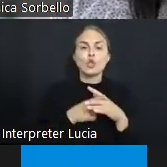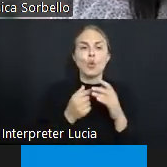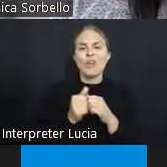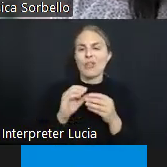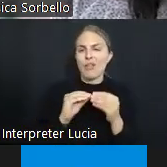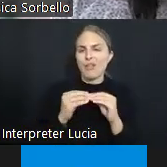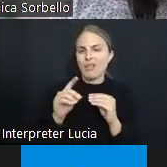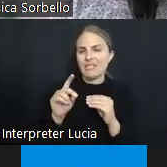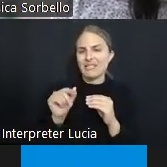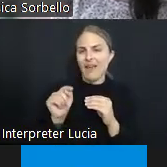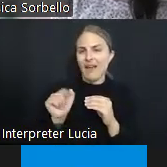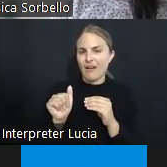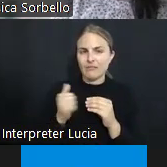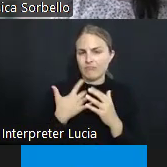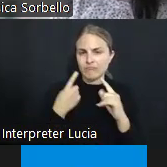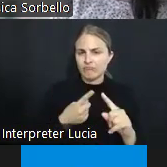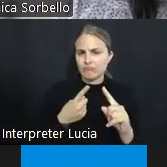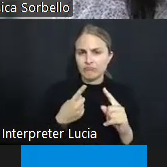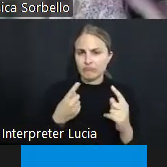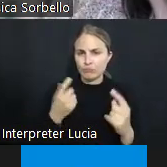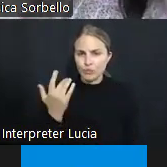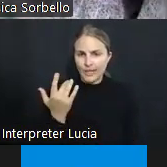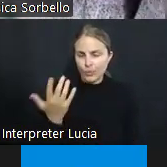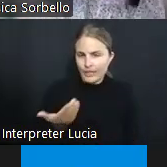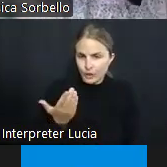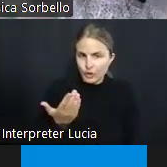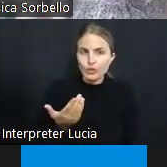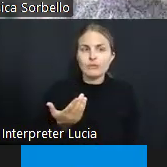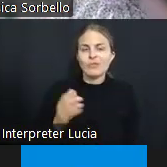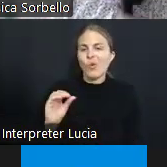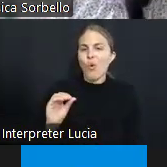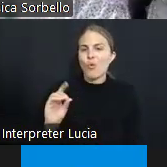Both nationally and throughout New York state. So in